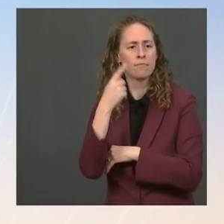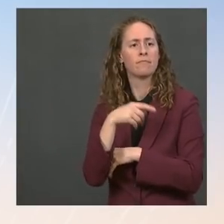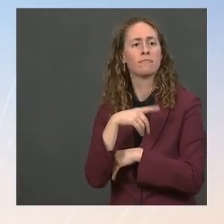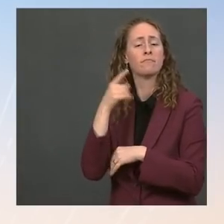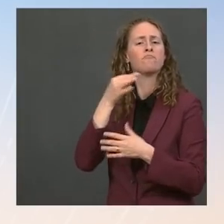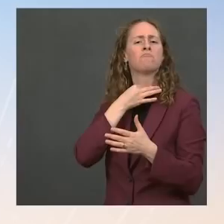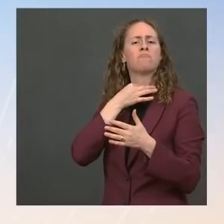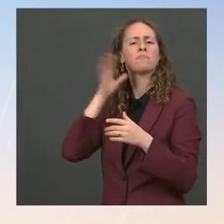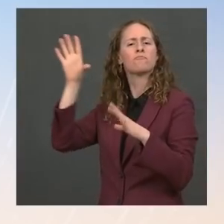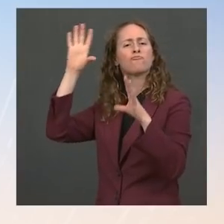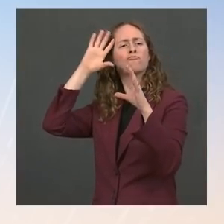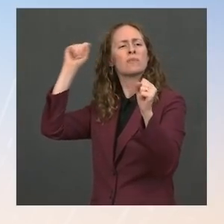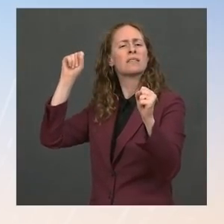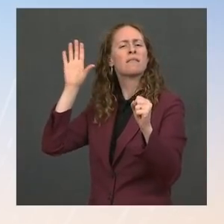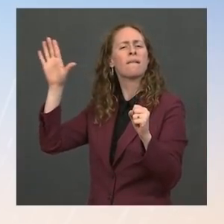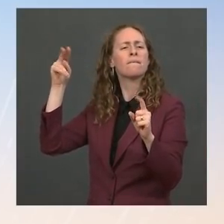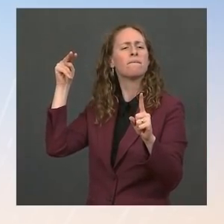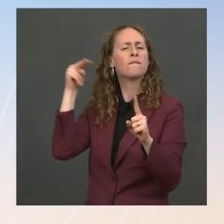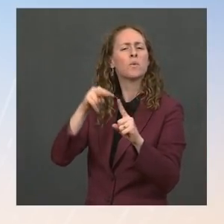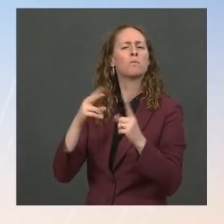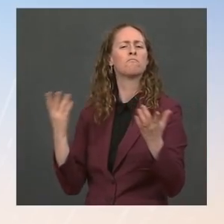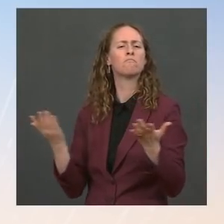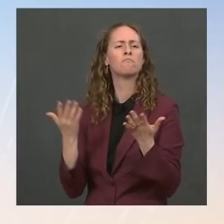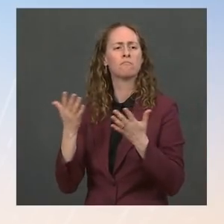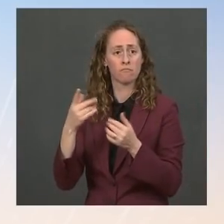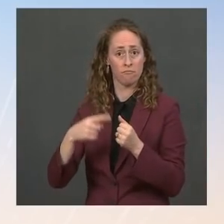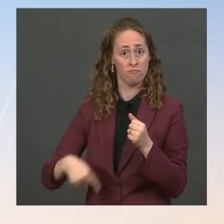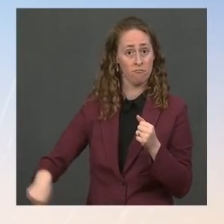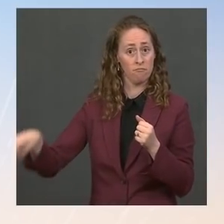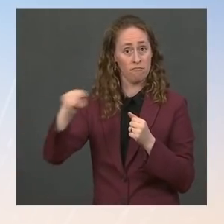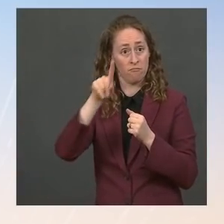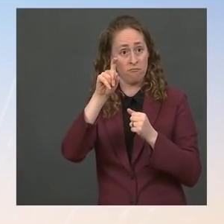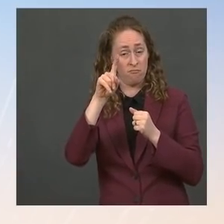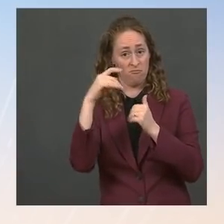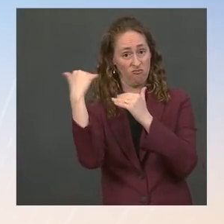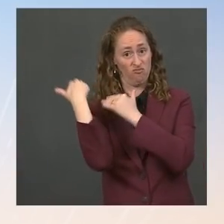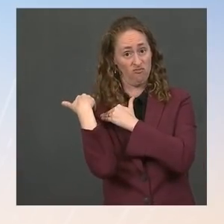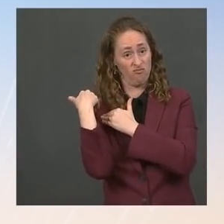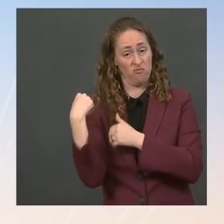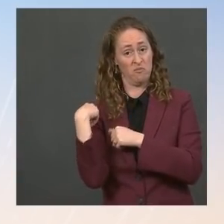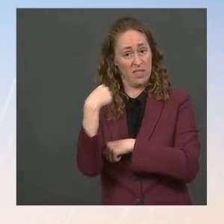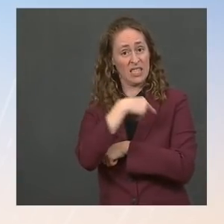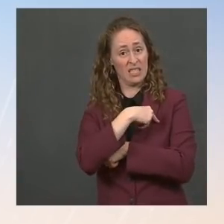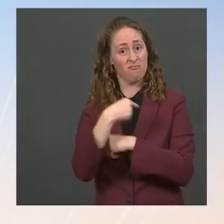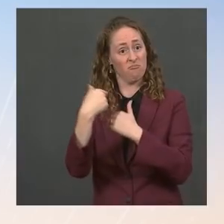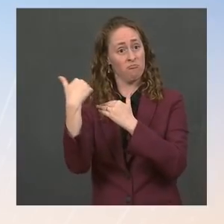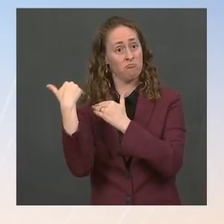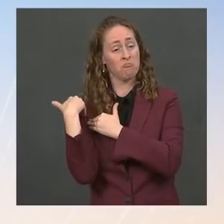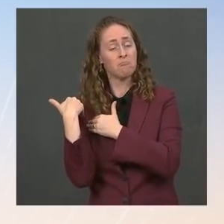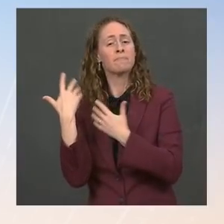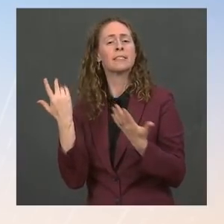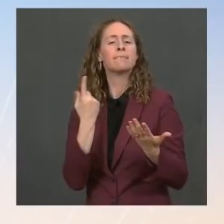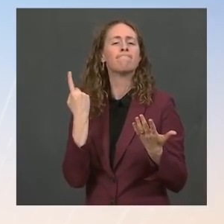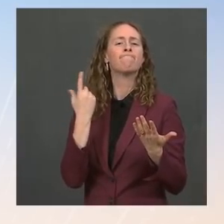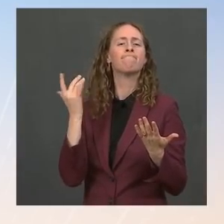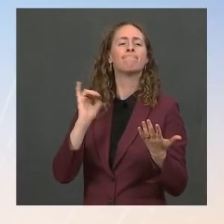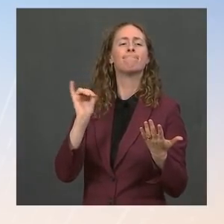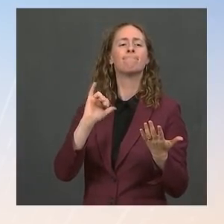that the United States is responsible, in any way, for some kind of reparation, some kind of deal that will make up